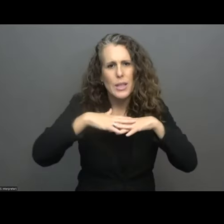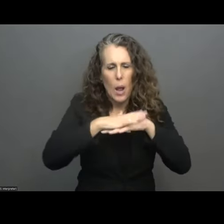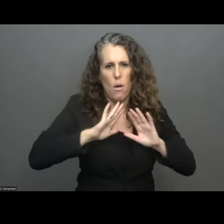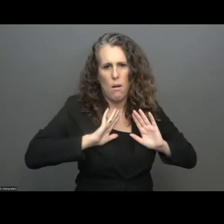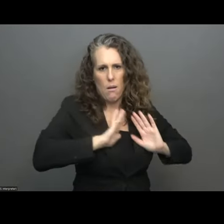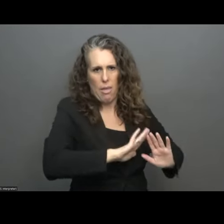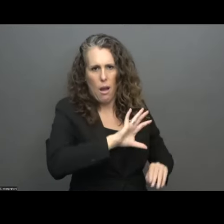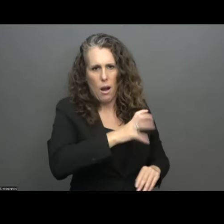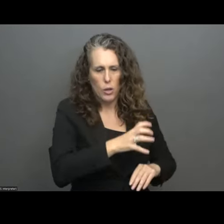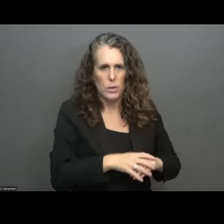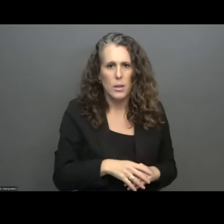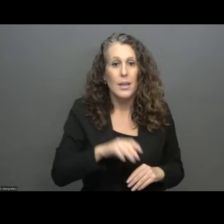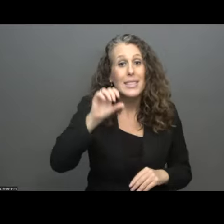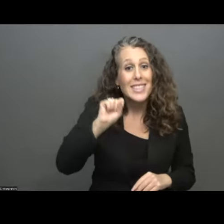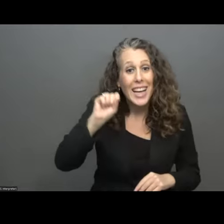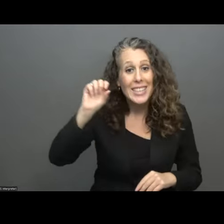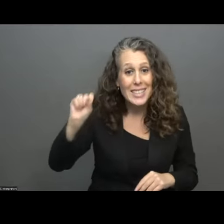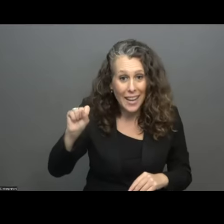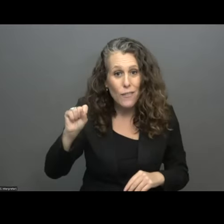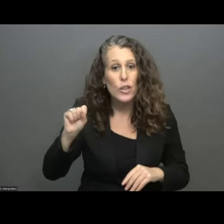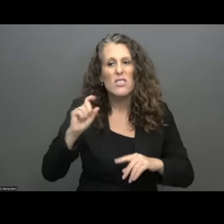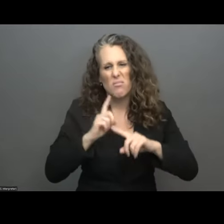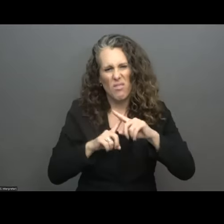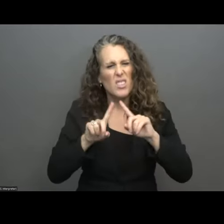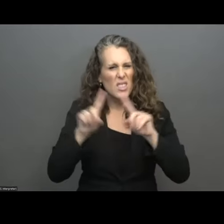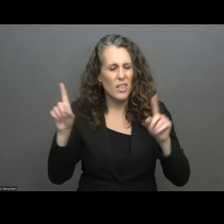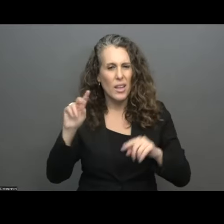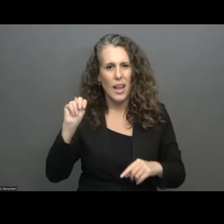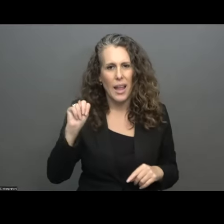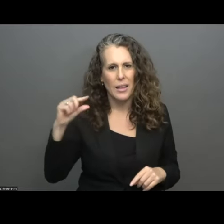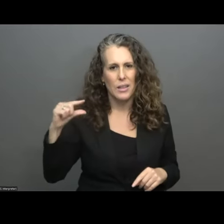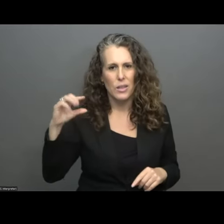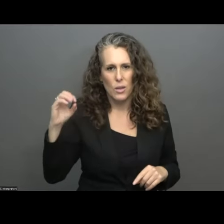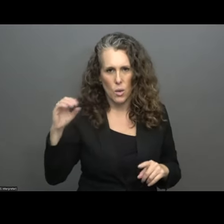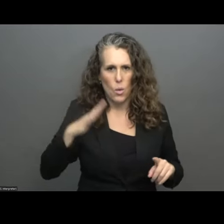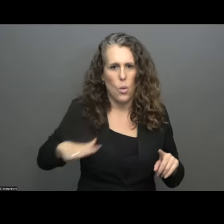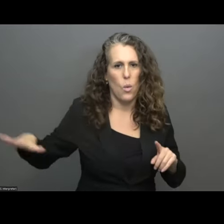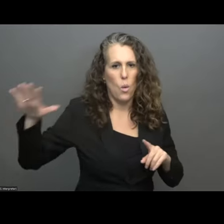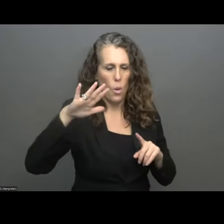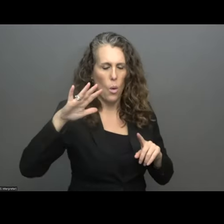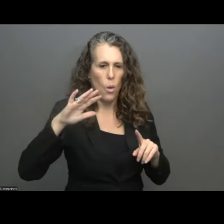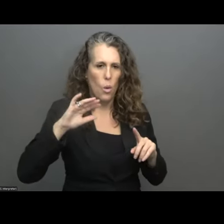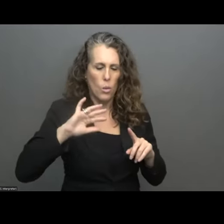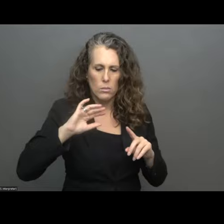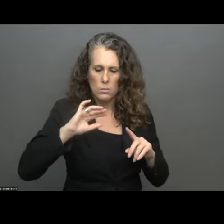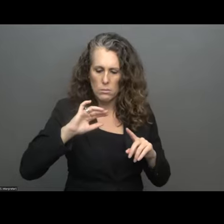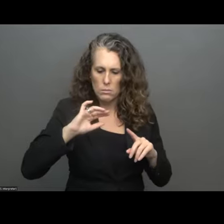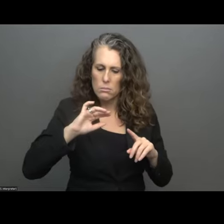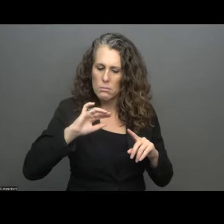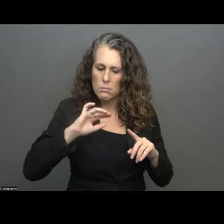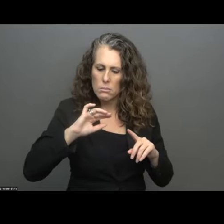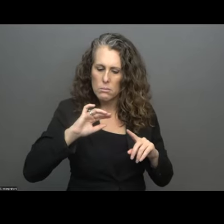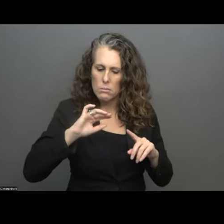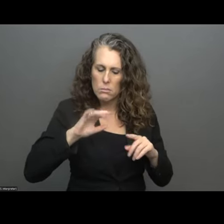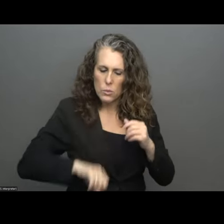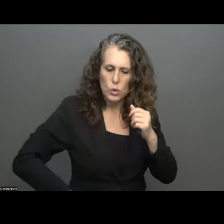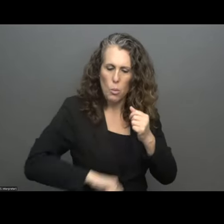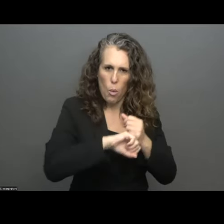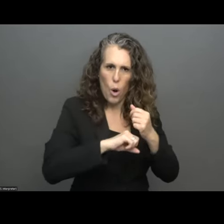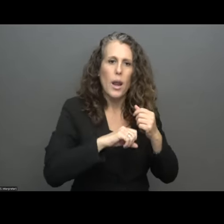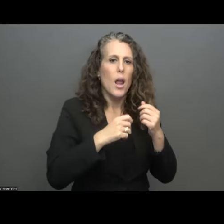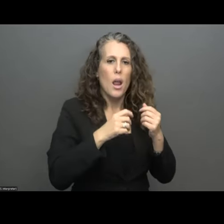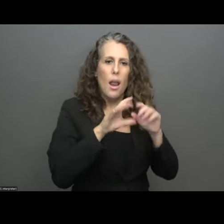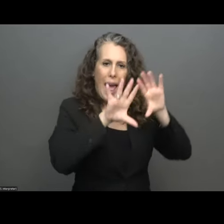upload your best to serve a valid reason as you know, I founded the haunted prison effective.